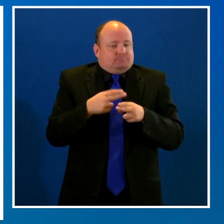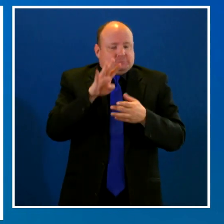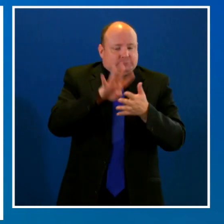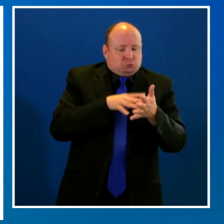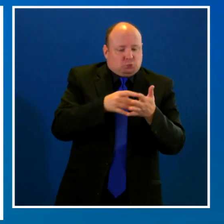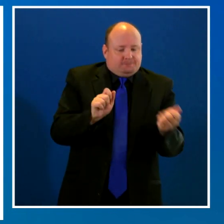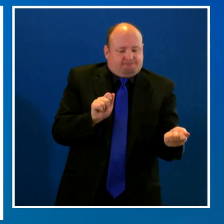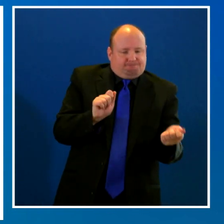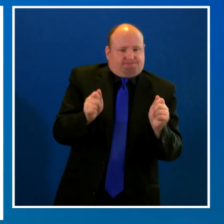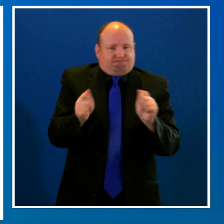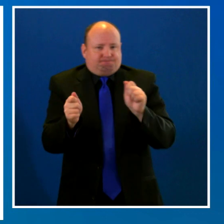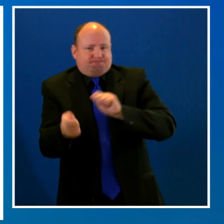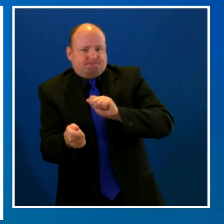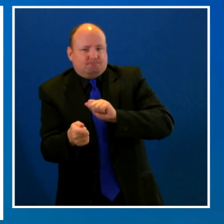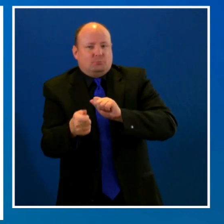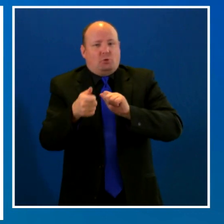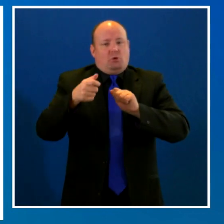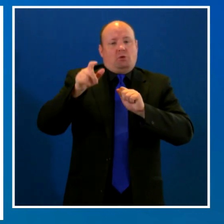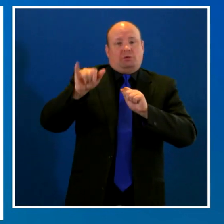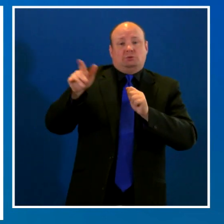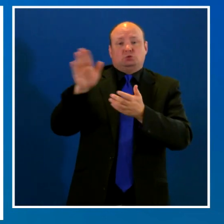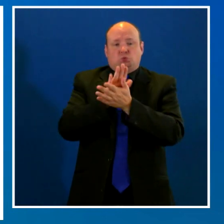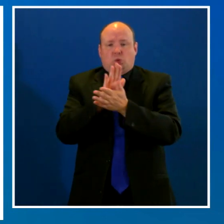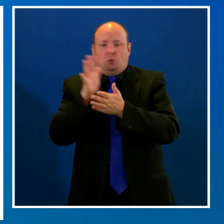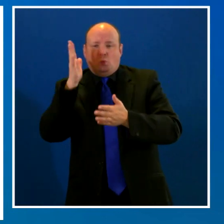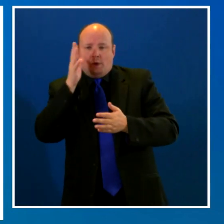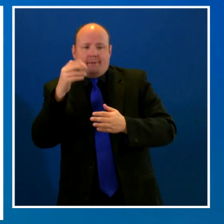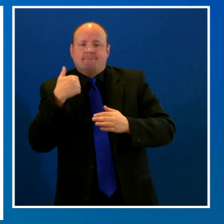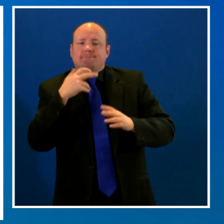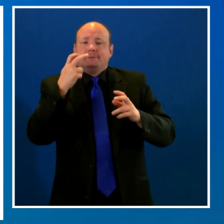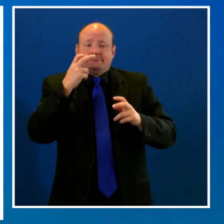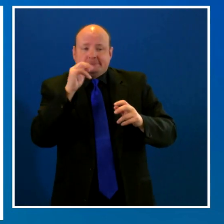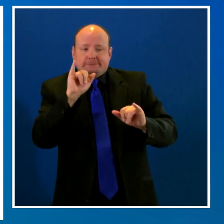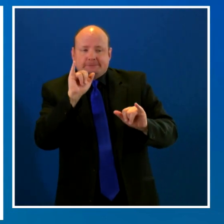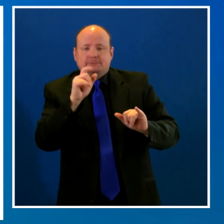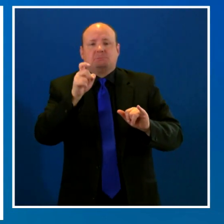schools will switch to four days of remote learning over the next three weeks.